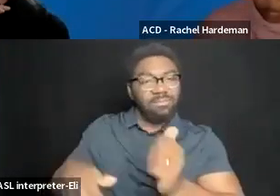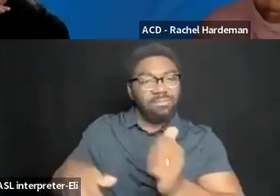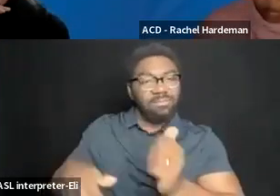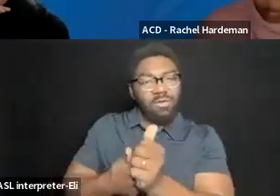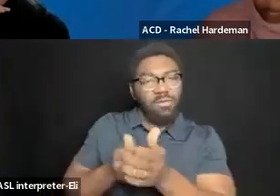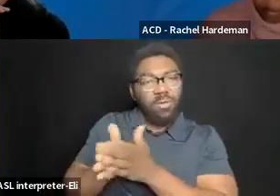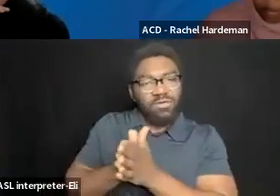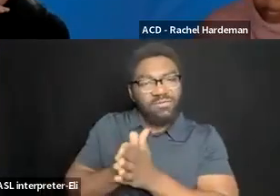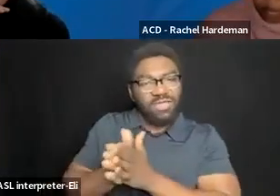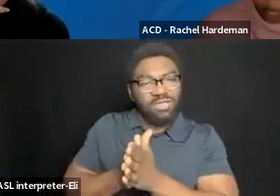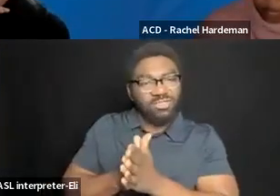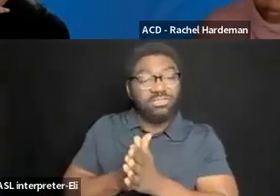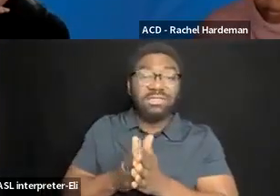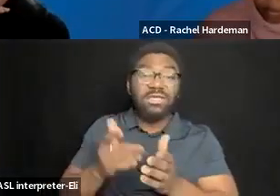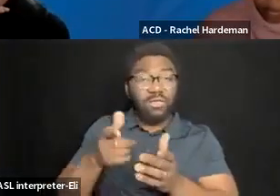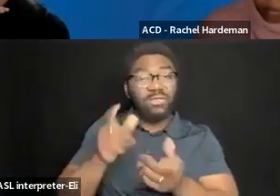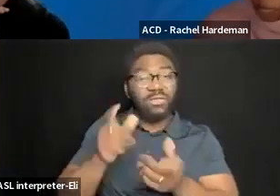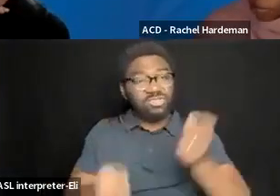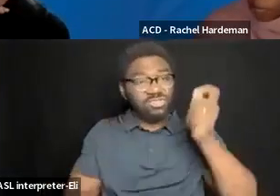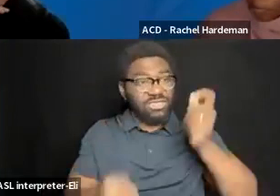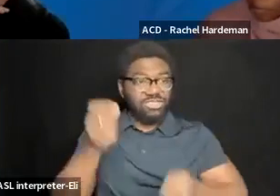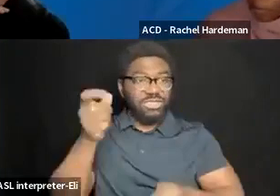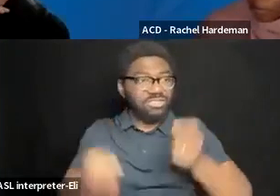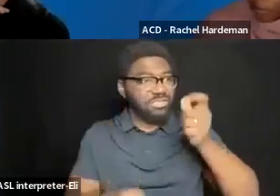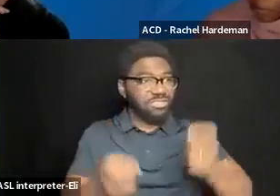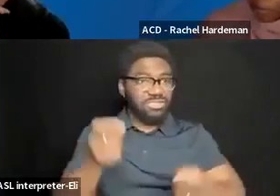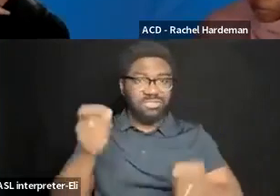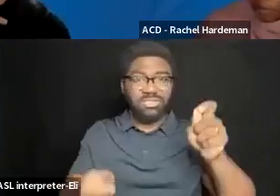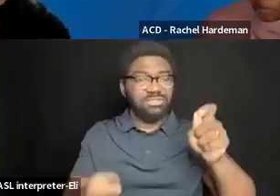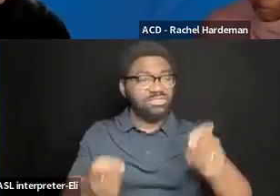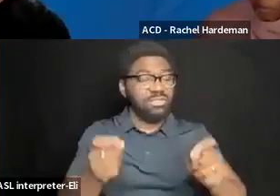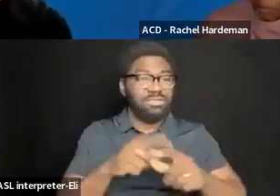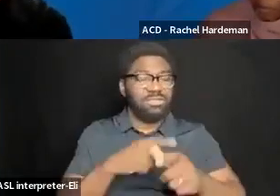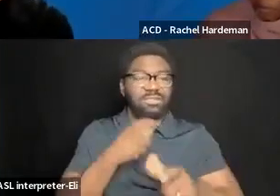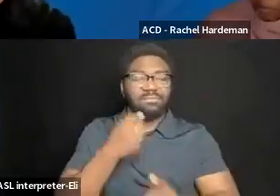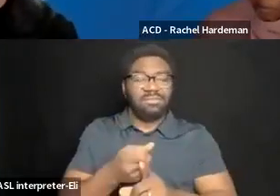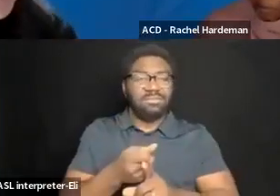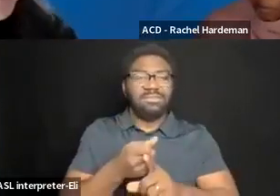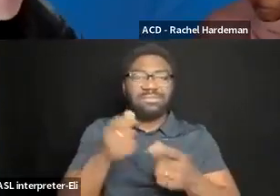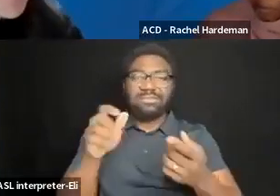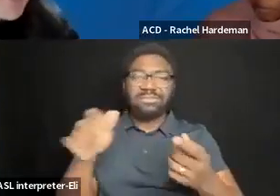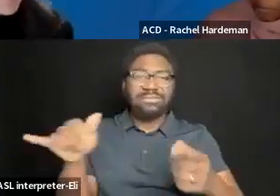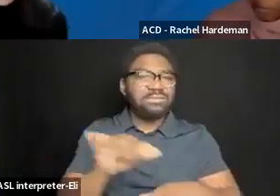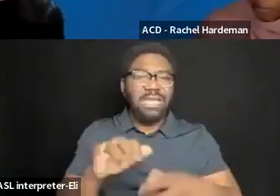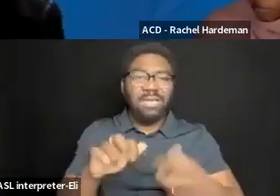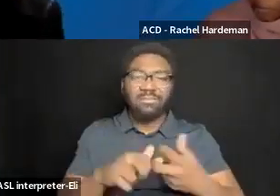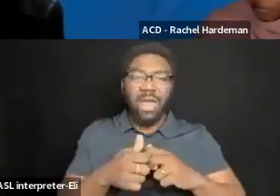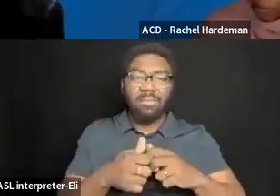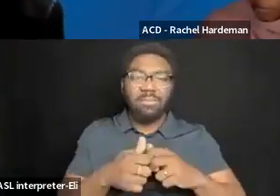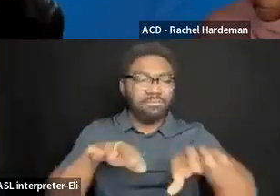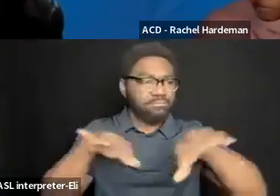and you have the same problems with dysfunction. Lynn, I think you're spot on, and it is why we needed